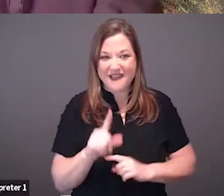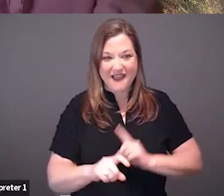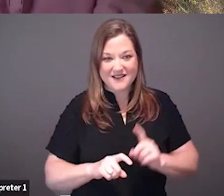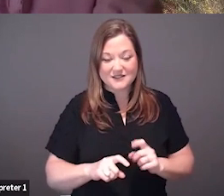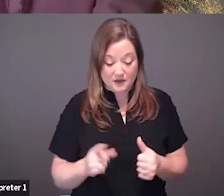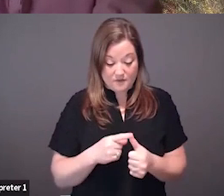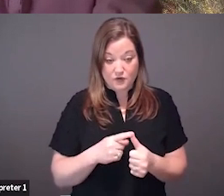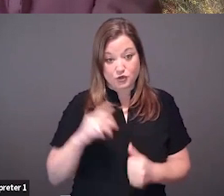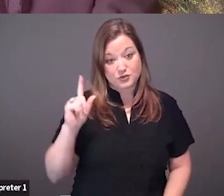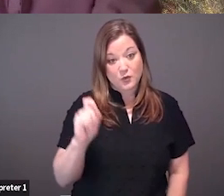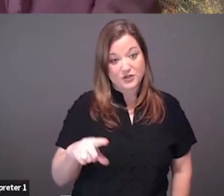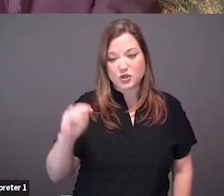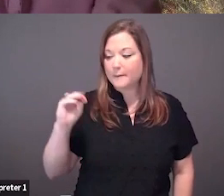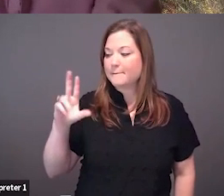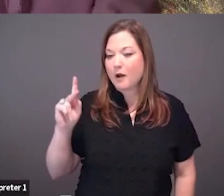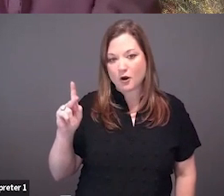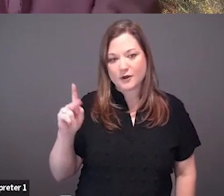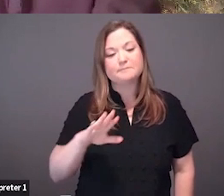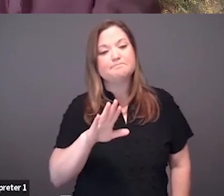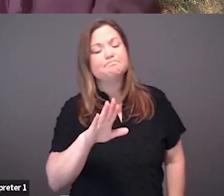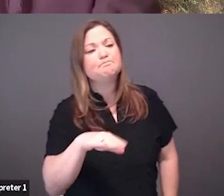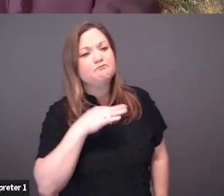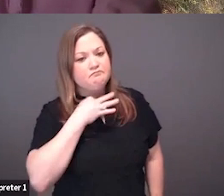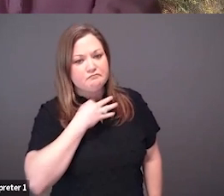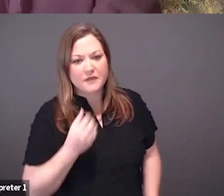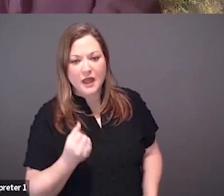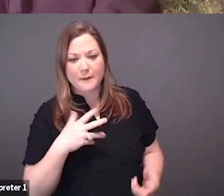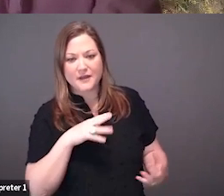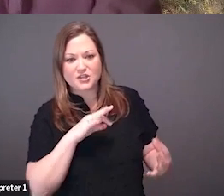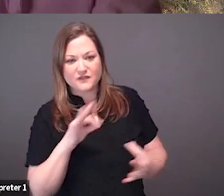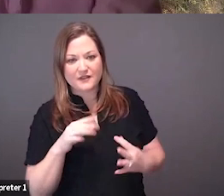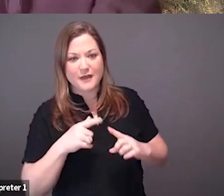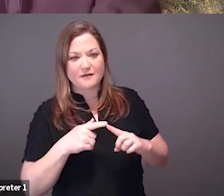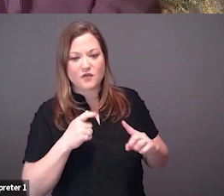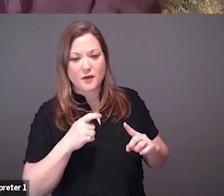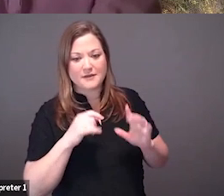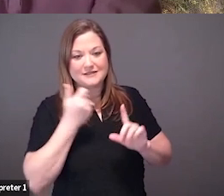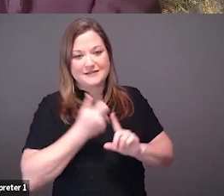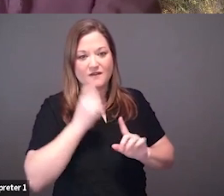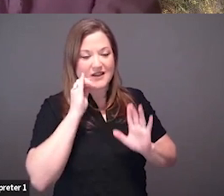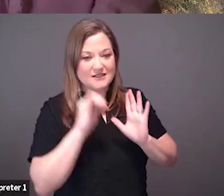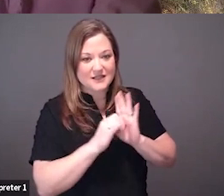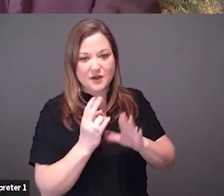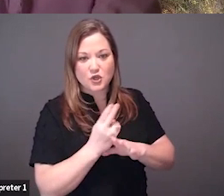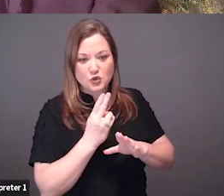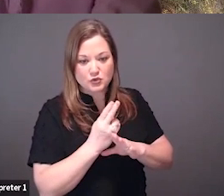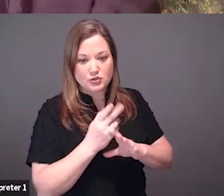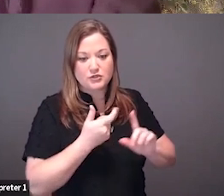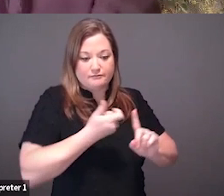Mark says, "I'm curious how much of the feedback from self-identifying users with disabilities impacted your development process?